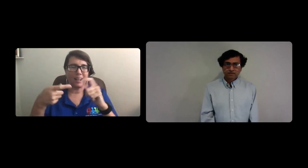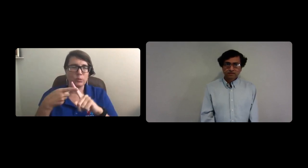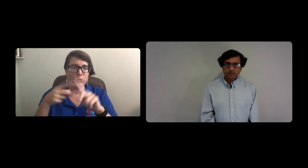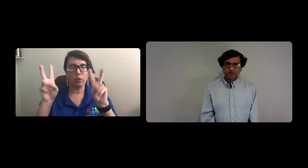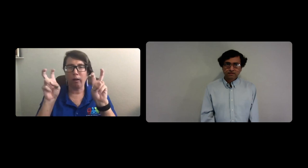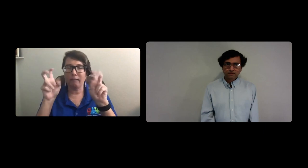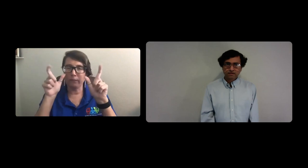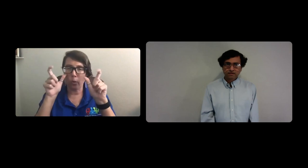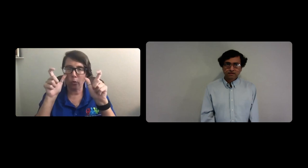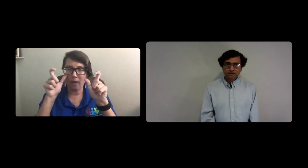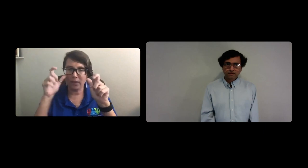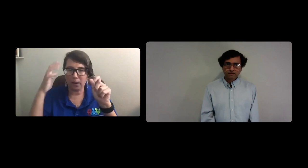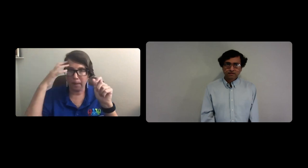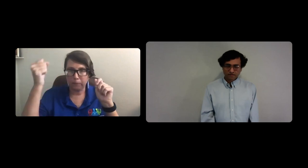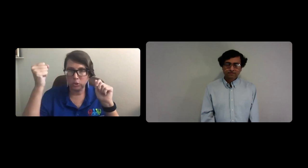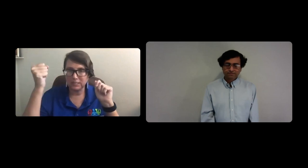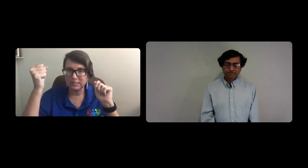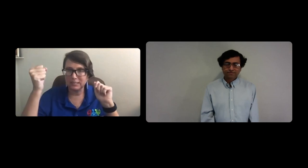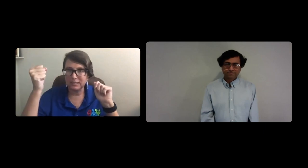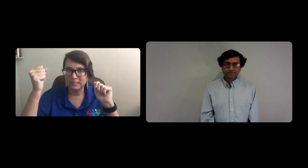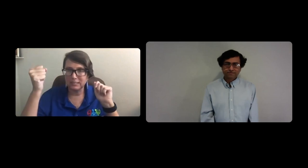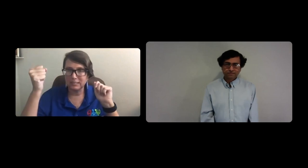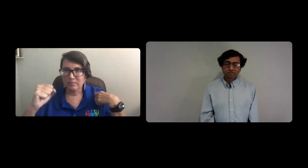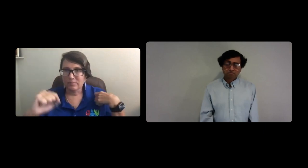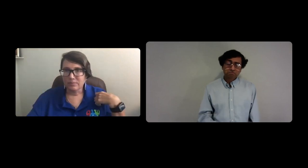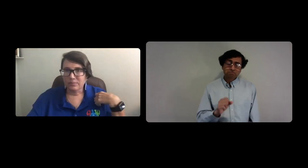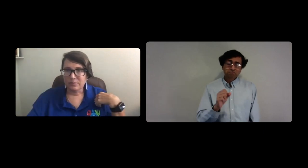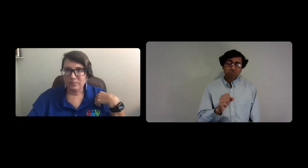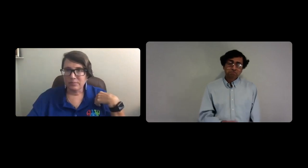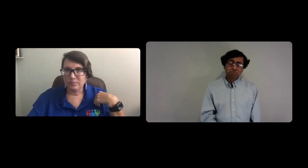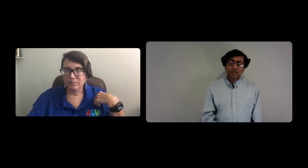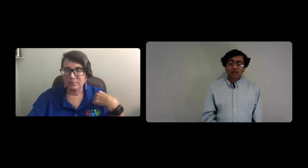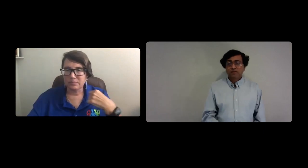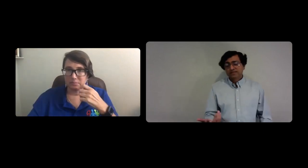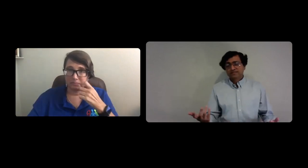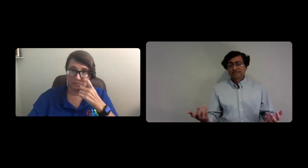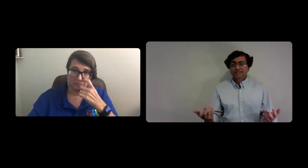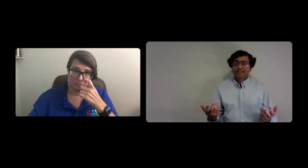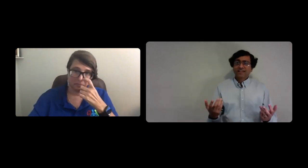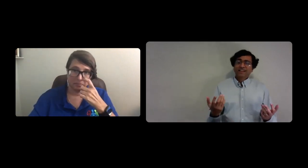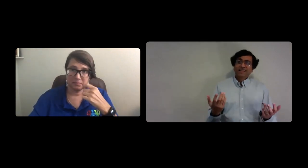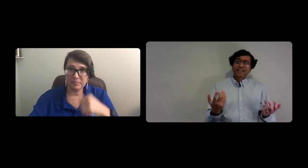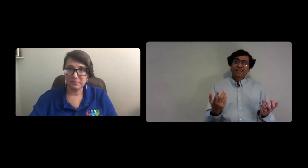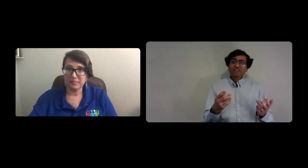Is it tied to photographic memory in some way?